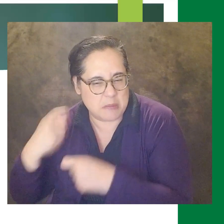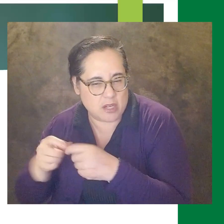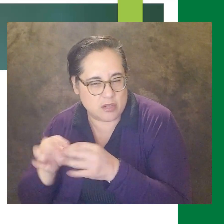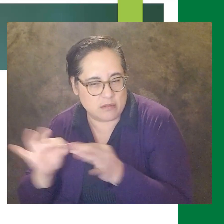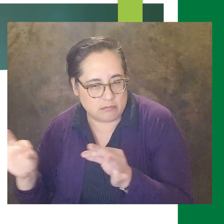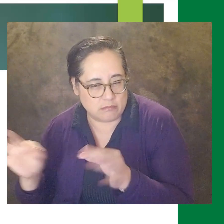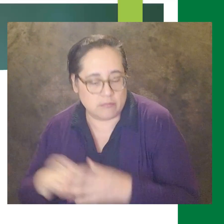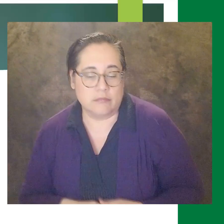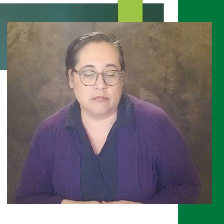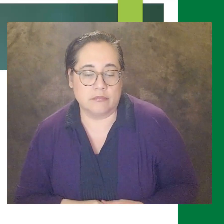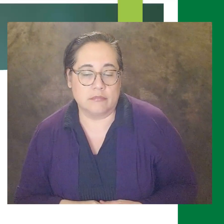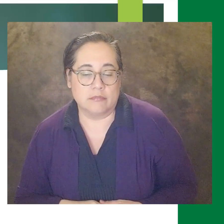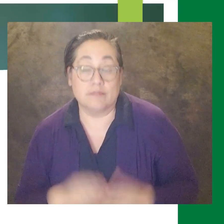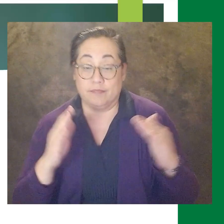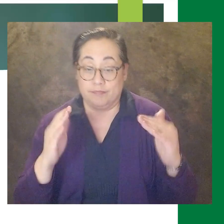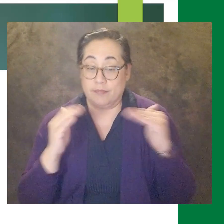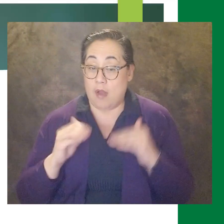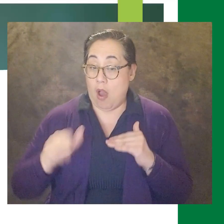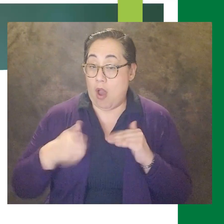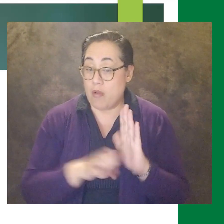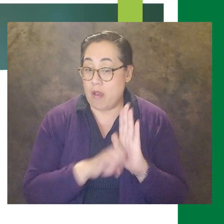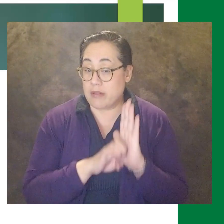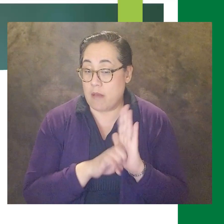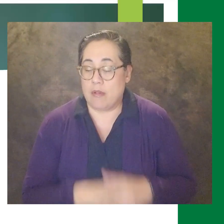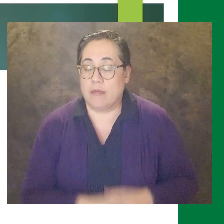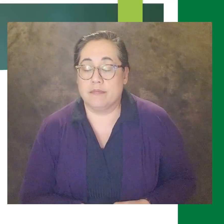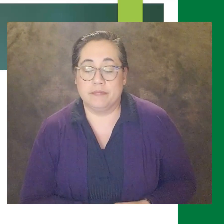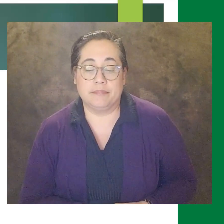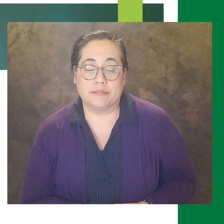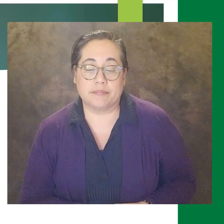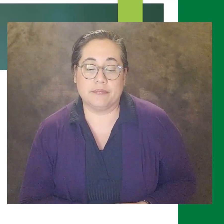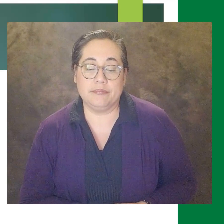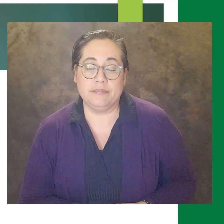And here's another example, 'tiene